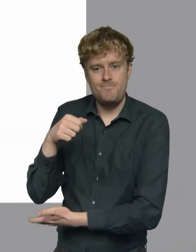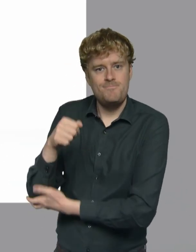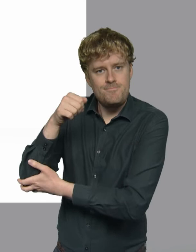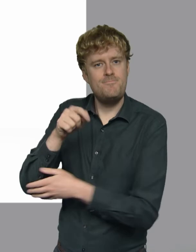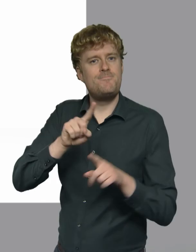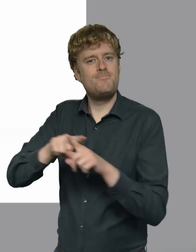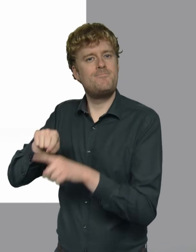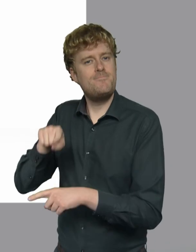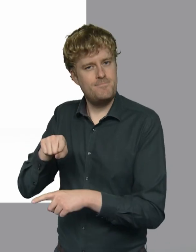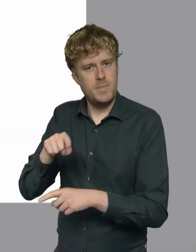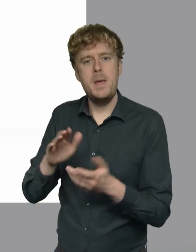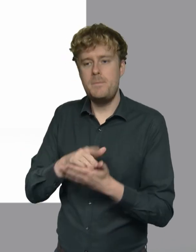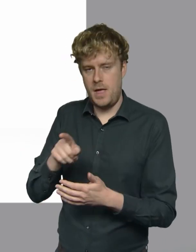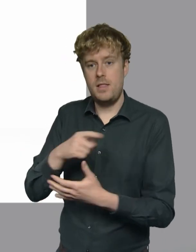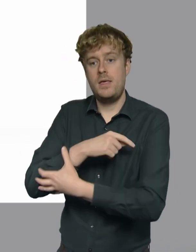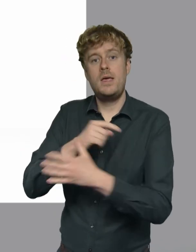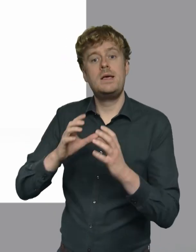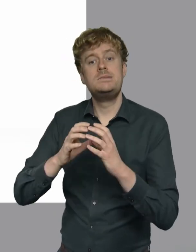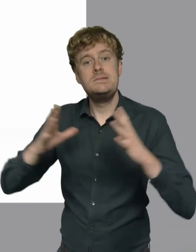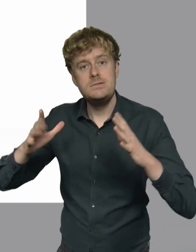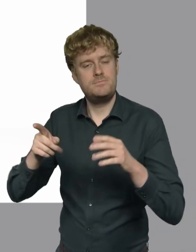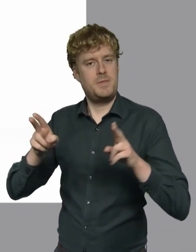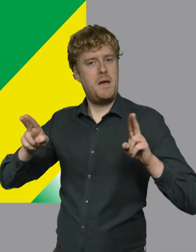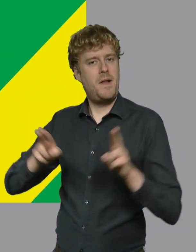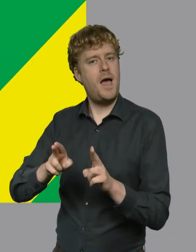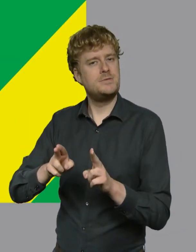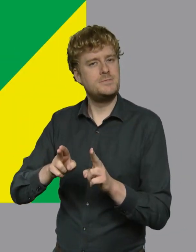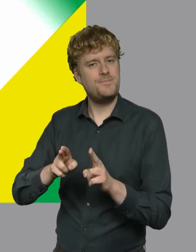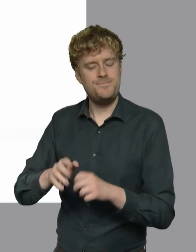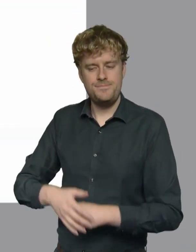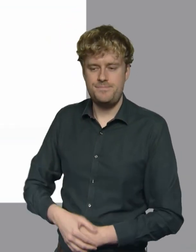Elevating the injury in this way will once again help to minimise swelling,